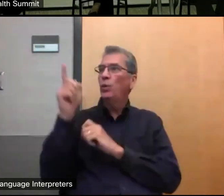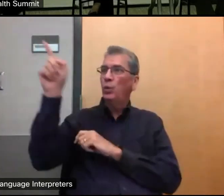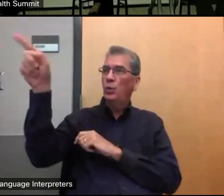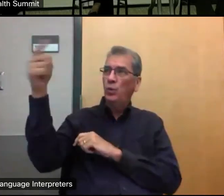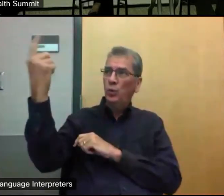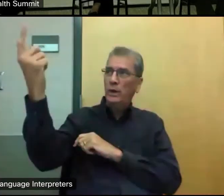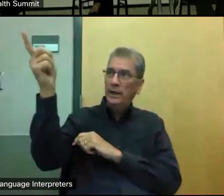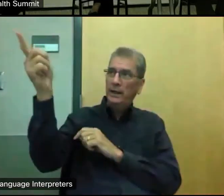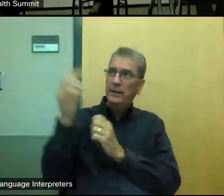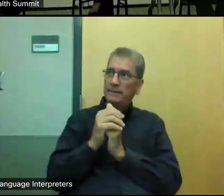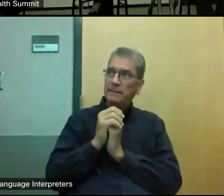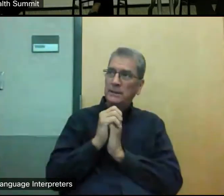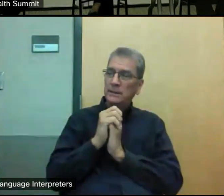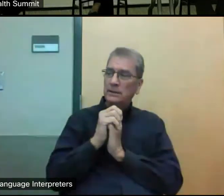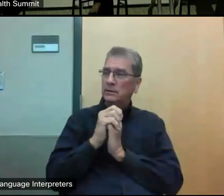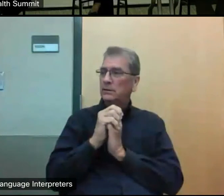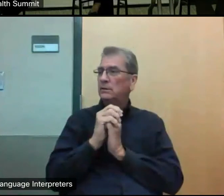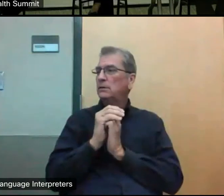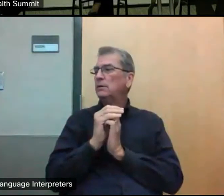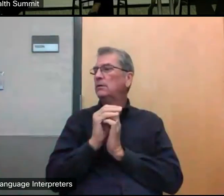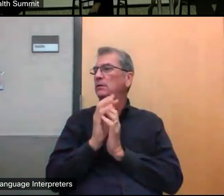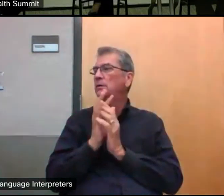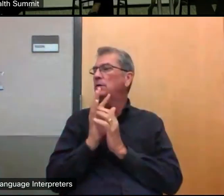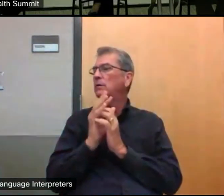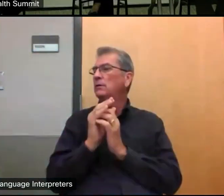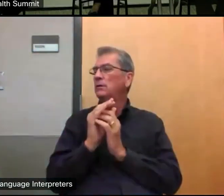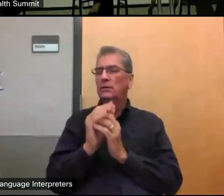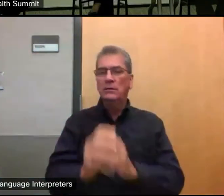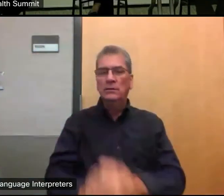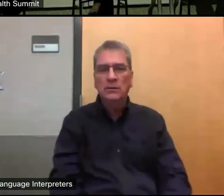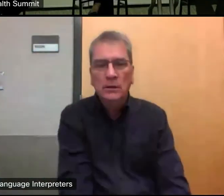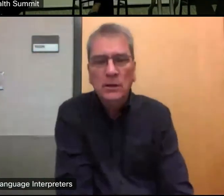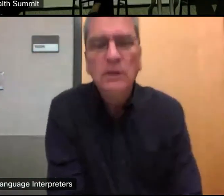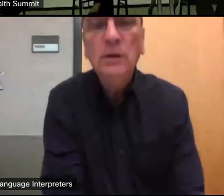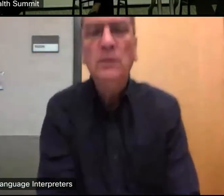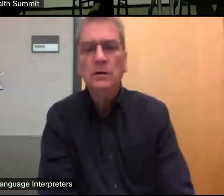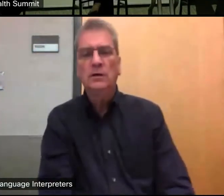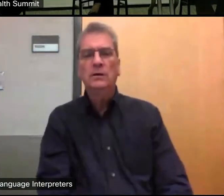to okay if we want I'm here. Thank you. This is coaching, so thank you